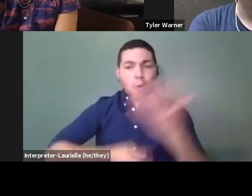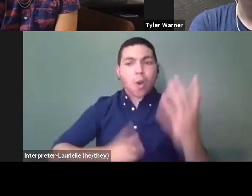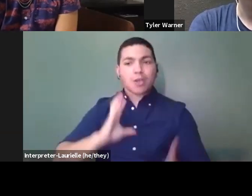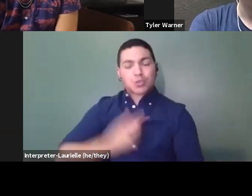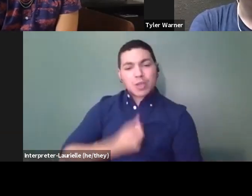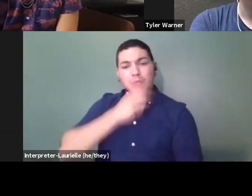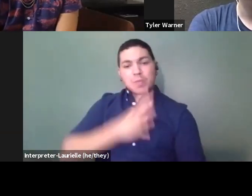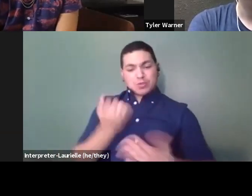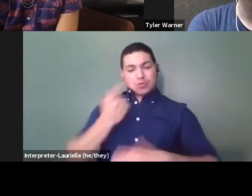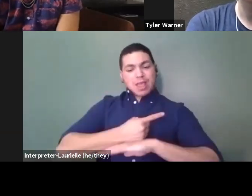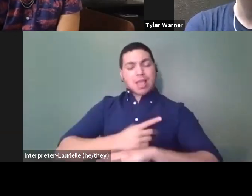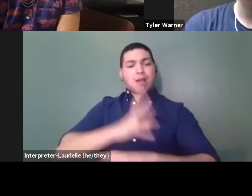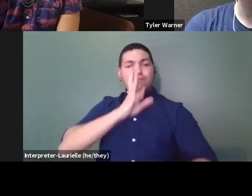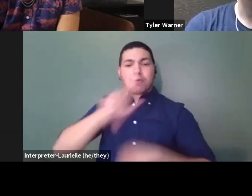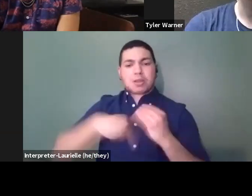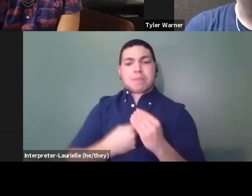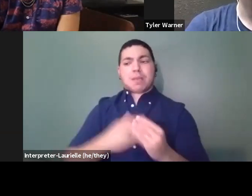The question is what thoughts and suggestions can you share